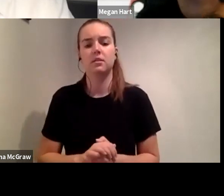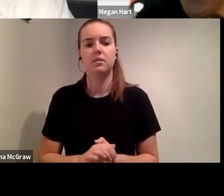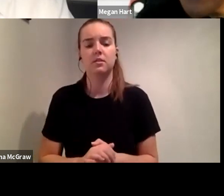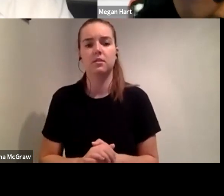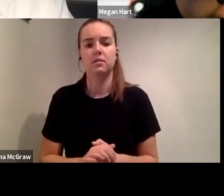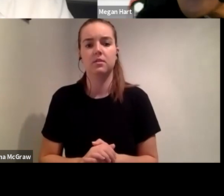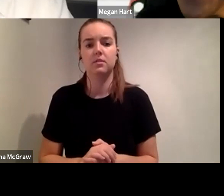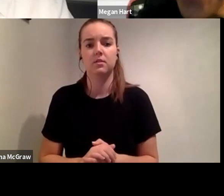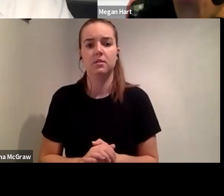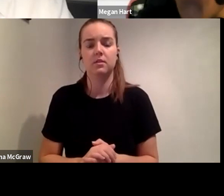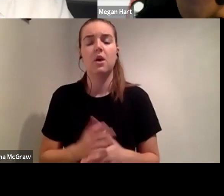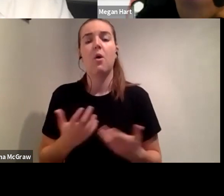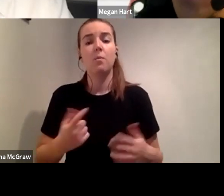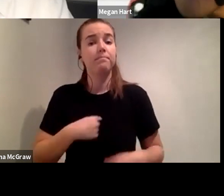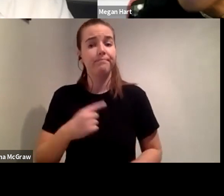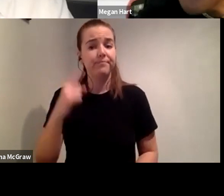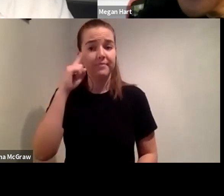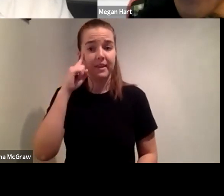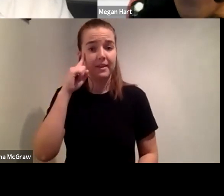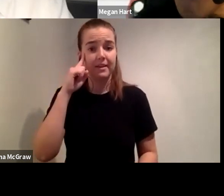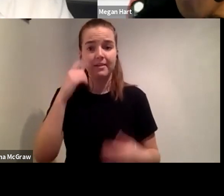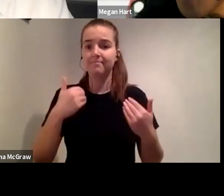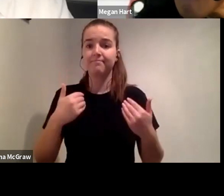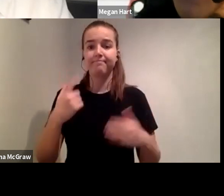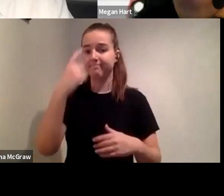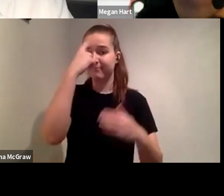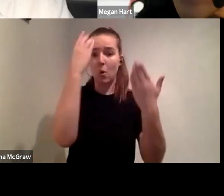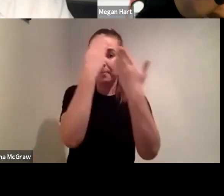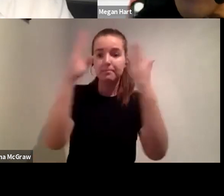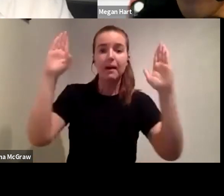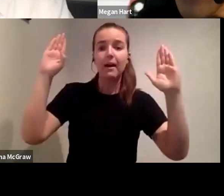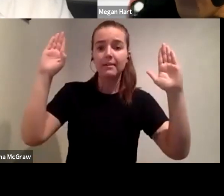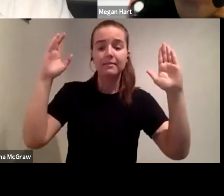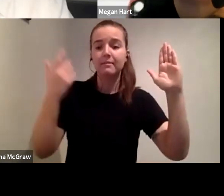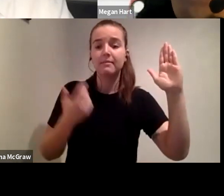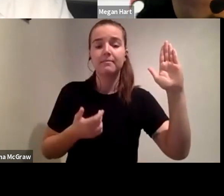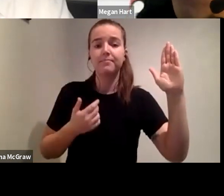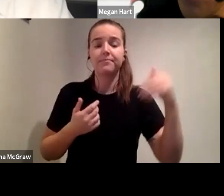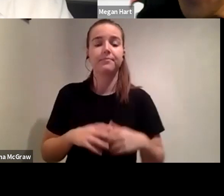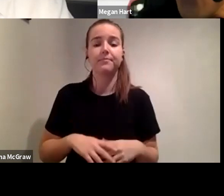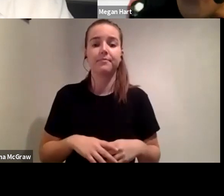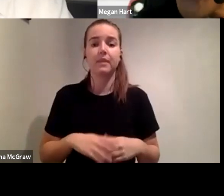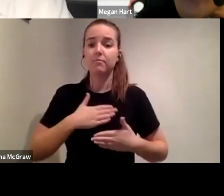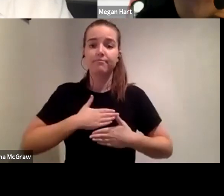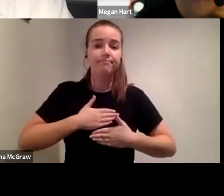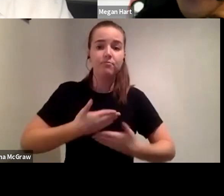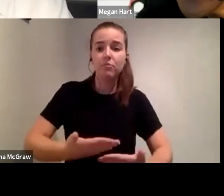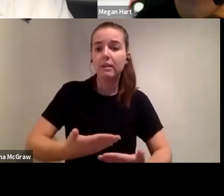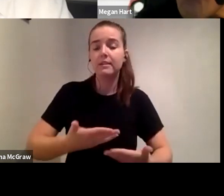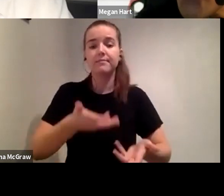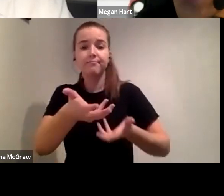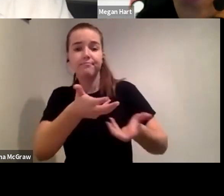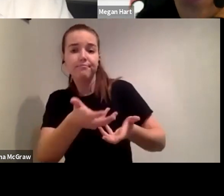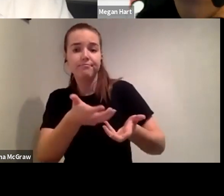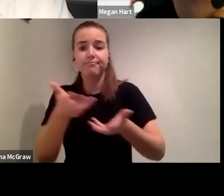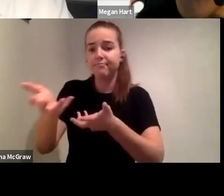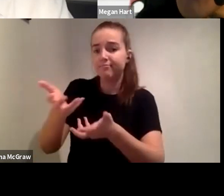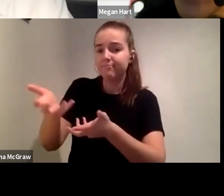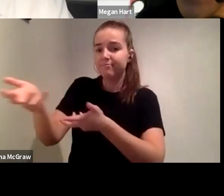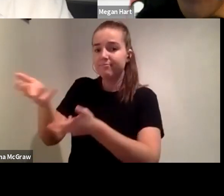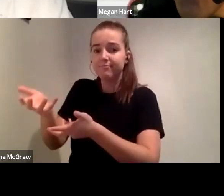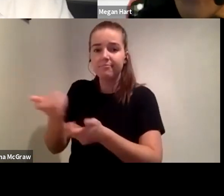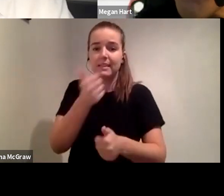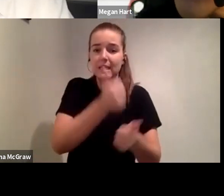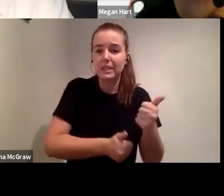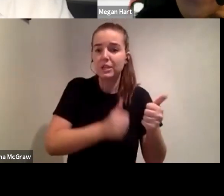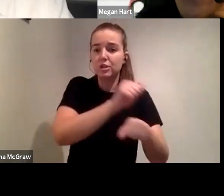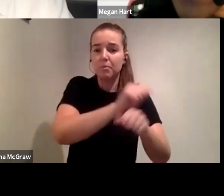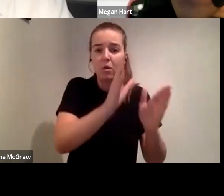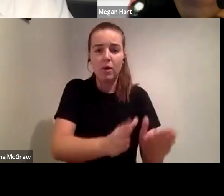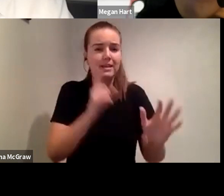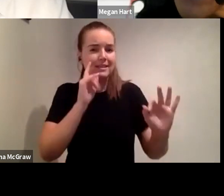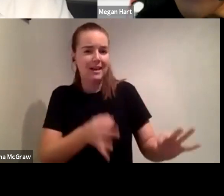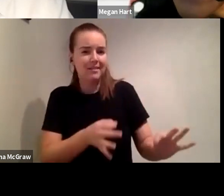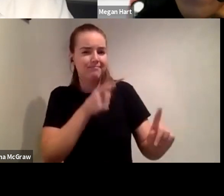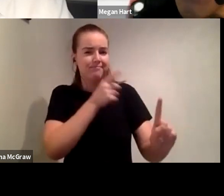I think that benefits some of my team members, for appointments and other things associated with either their own situation or a family member with a disability.